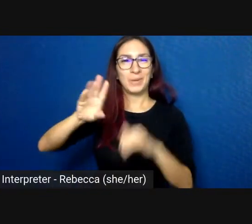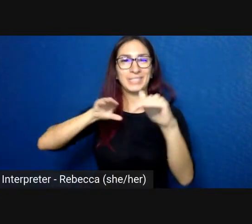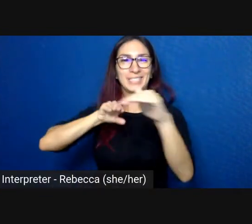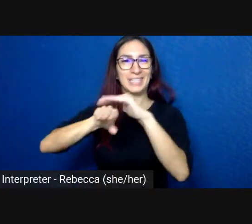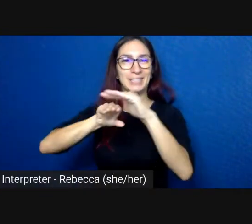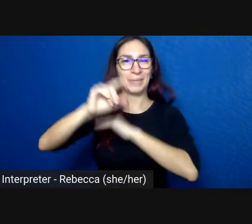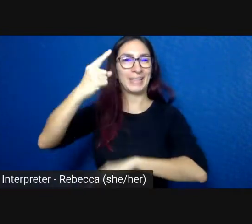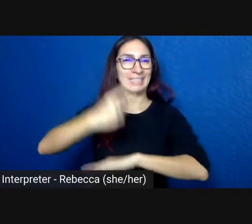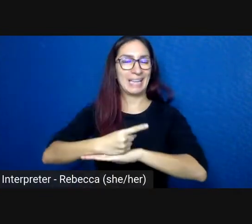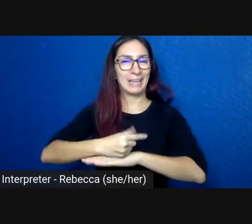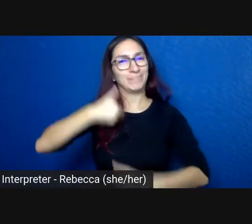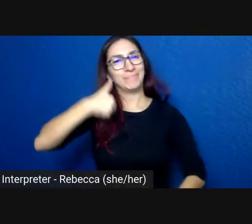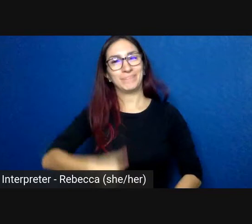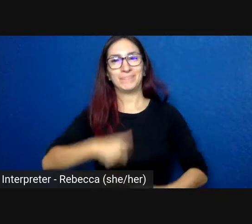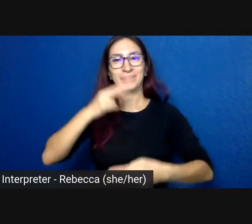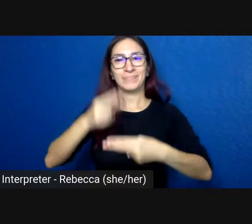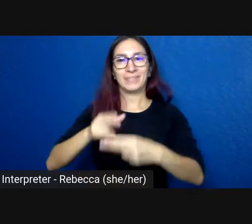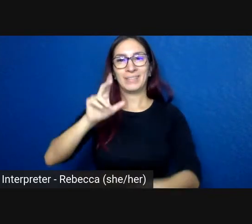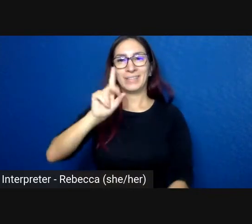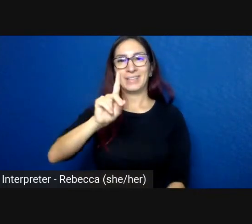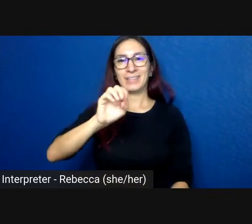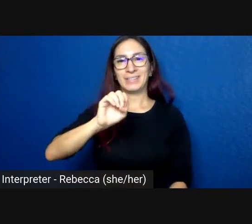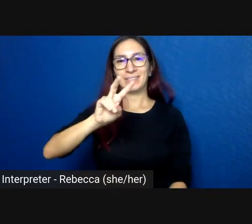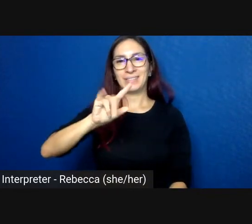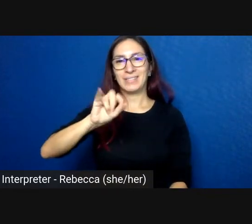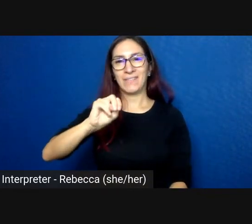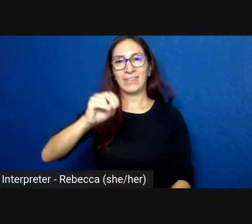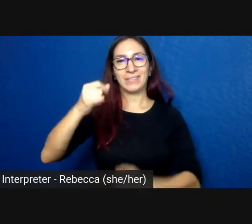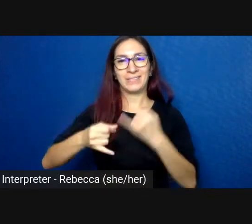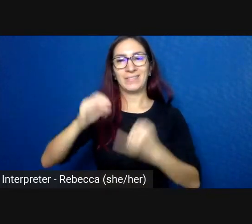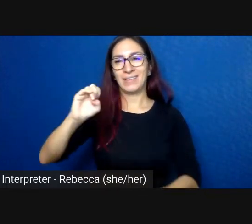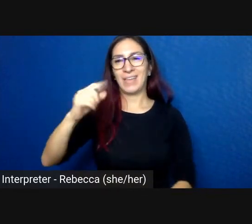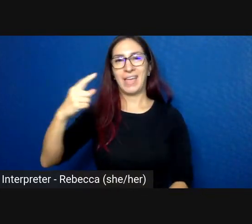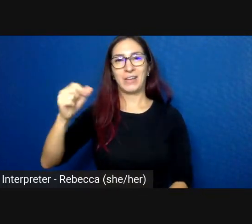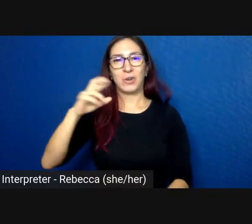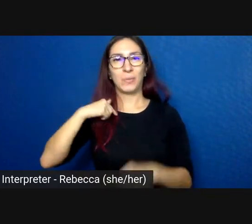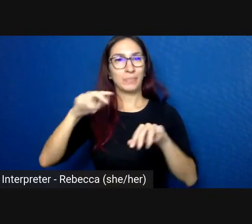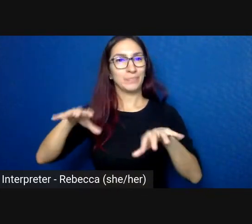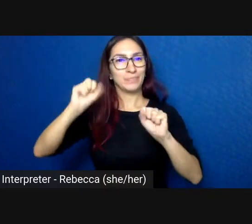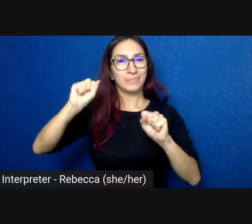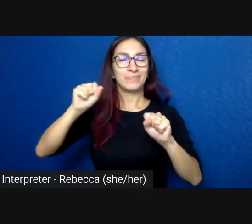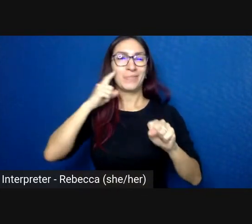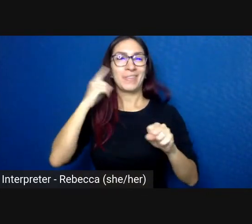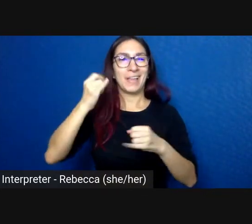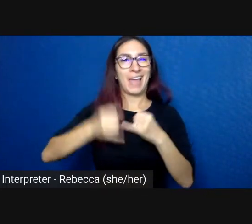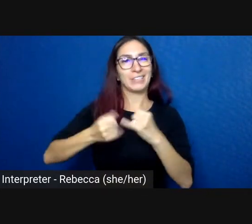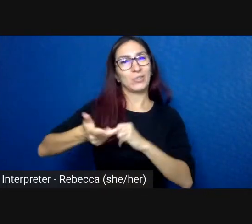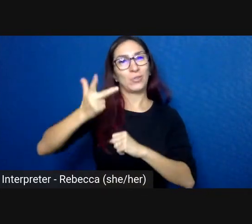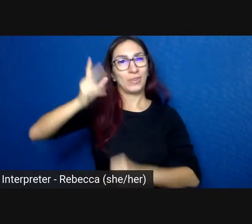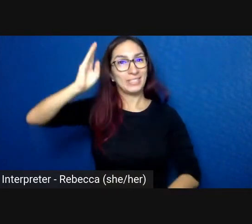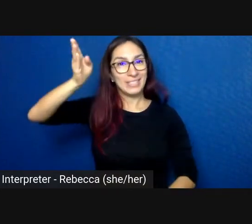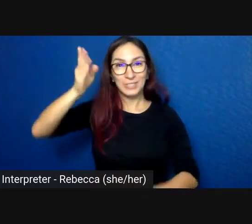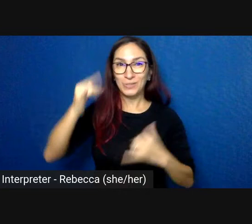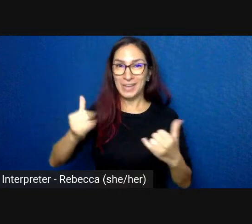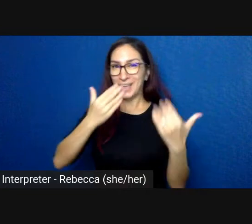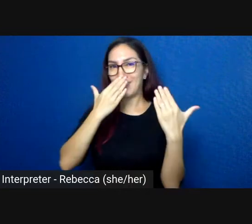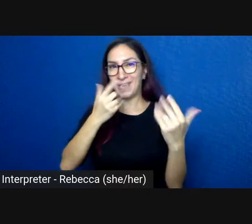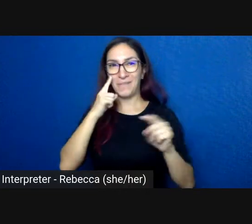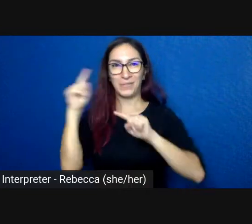My name is Devin Egger I'll be hosting the last three sessions here. Thanks for joining us. Up next, we've got a awesome presentation